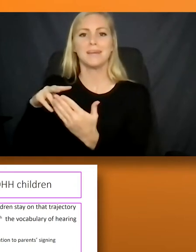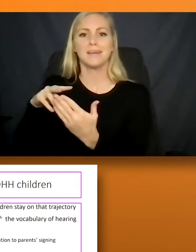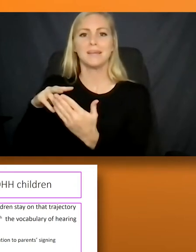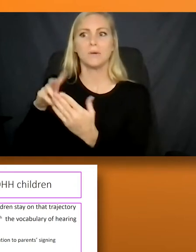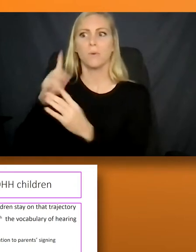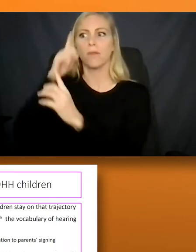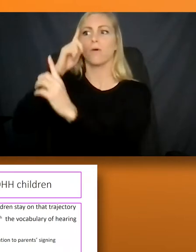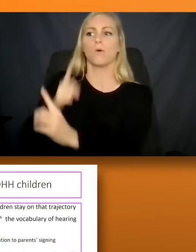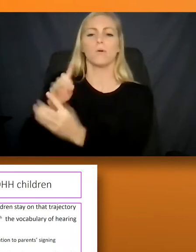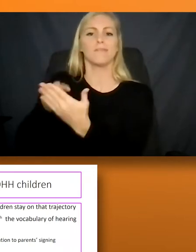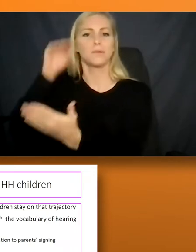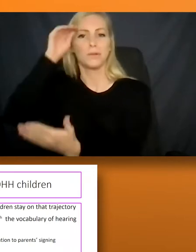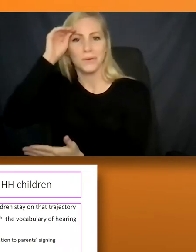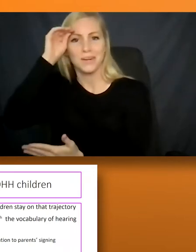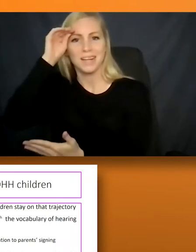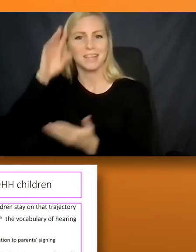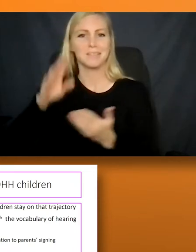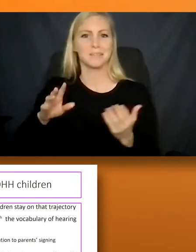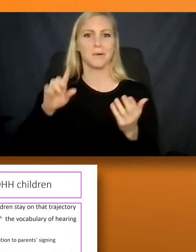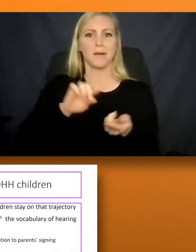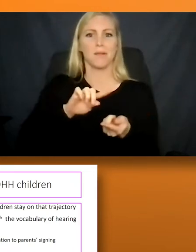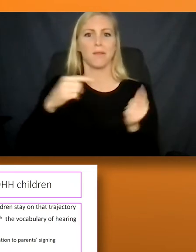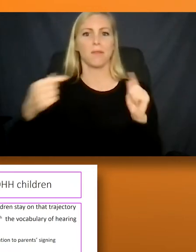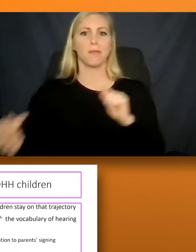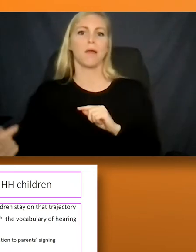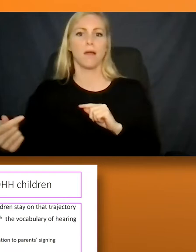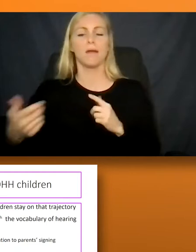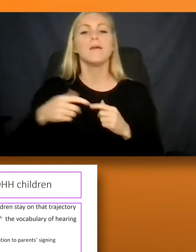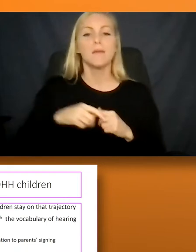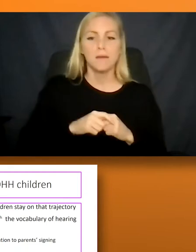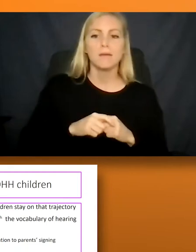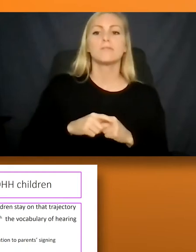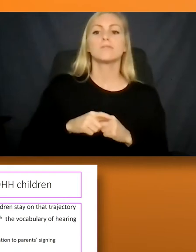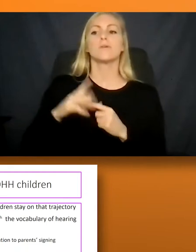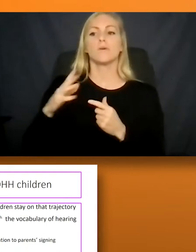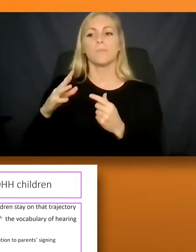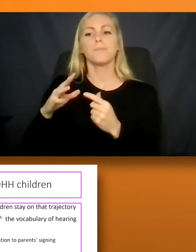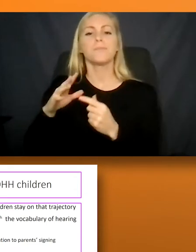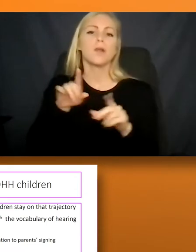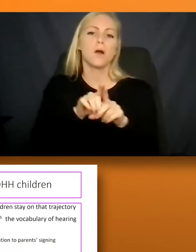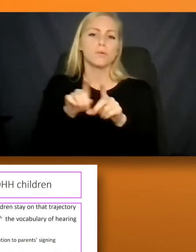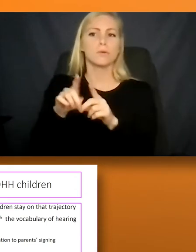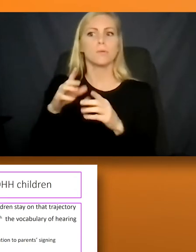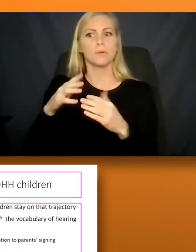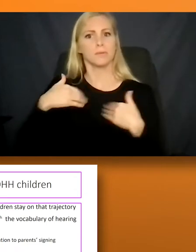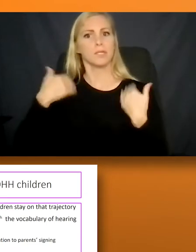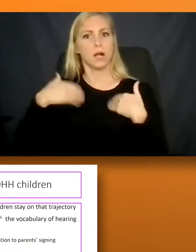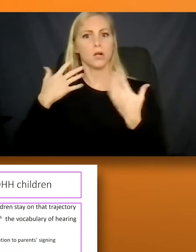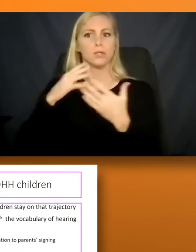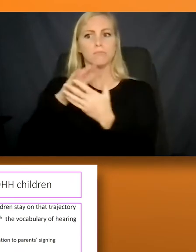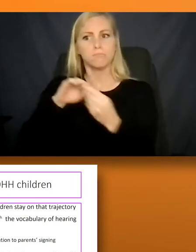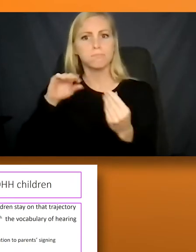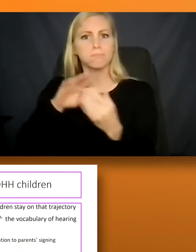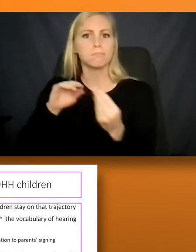you're reading a lot of stories and narrative and kind of, you know, fairy tales and tall tales